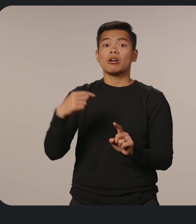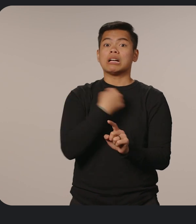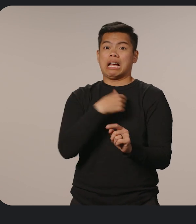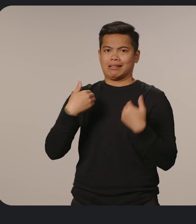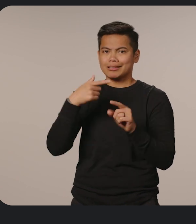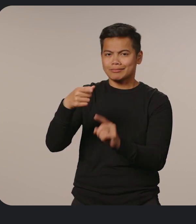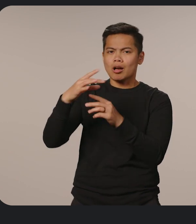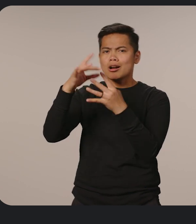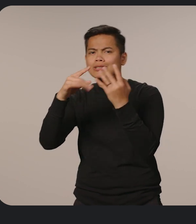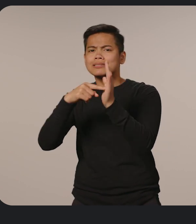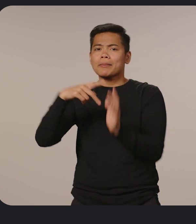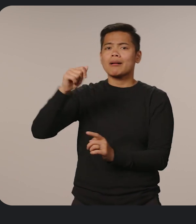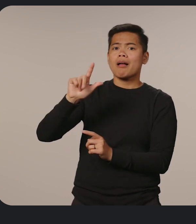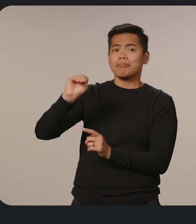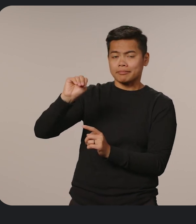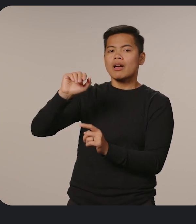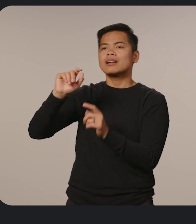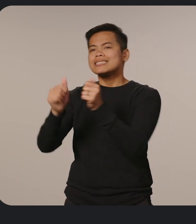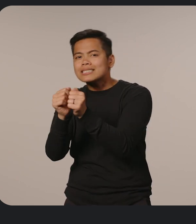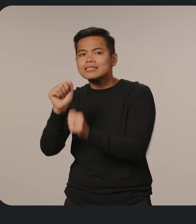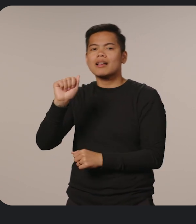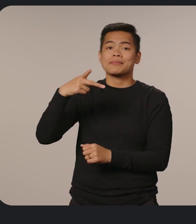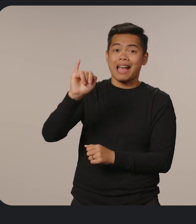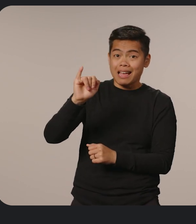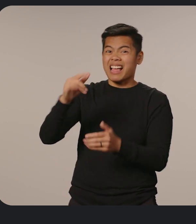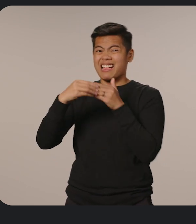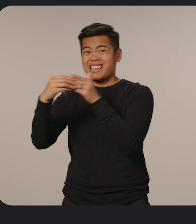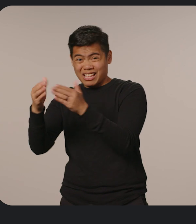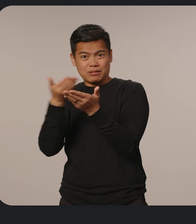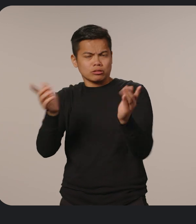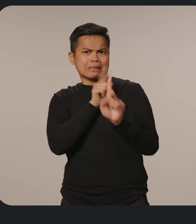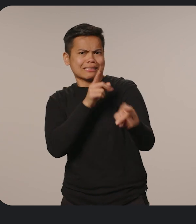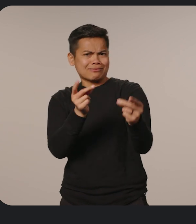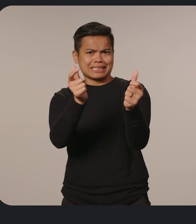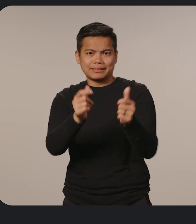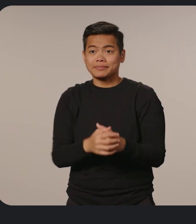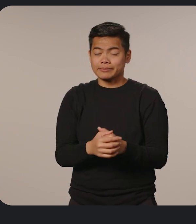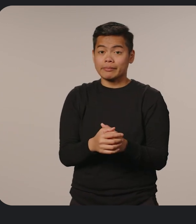guide its responses and make it more effective for our use case